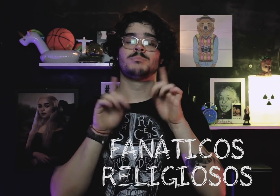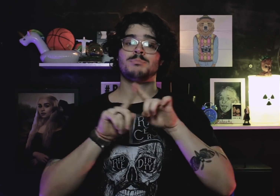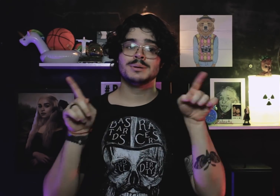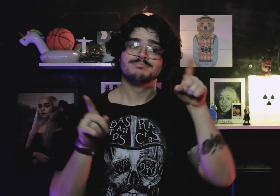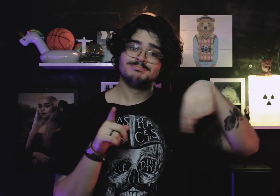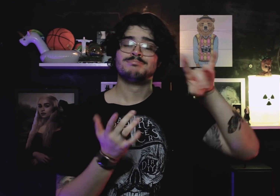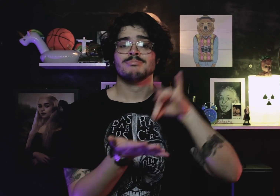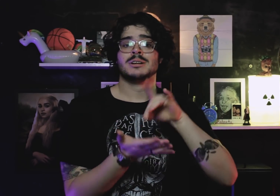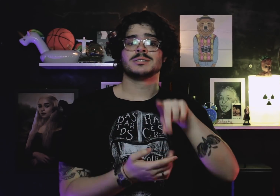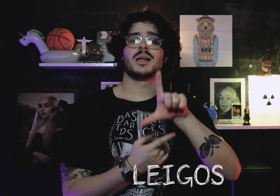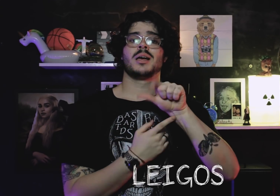and they are also ...